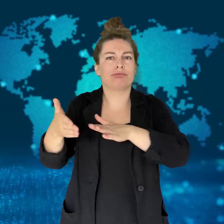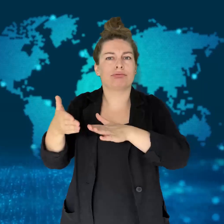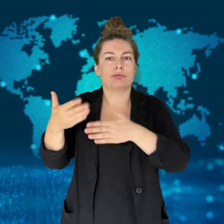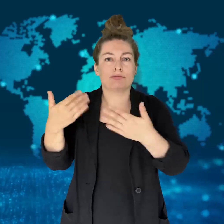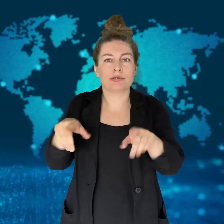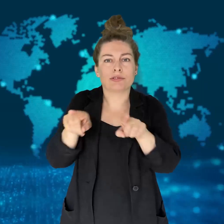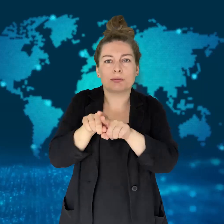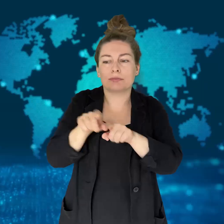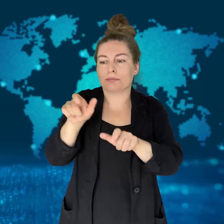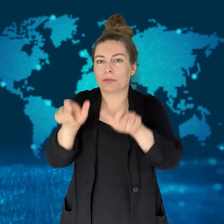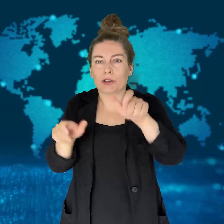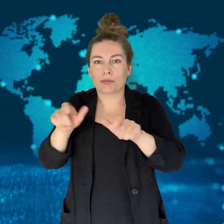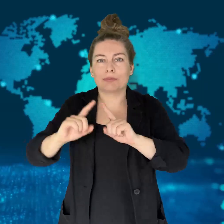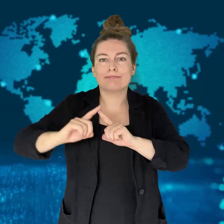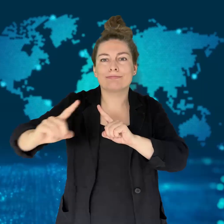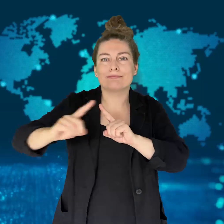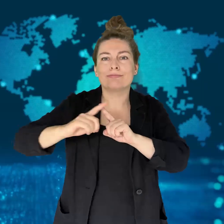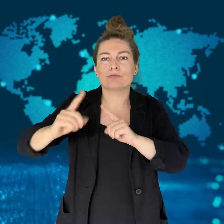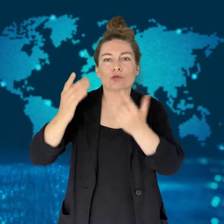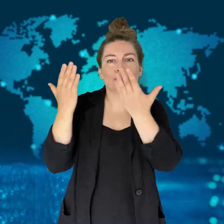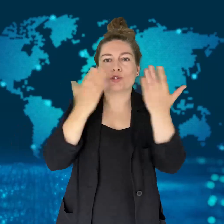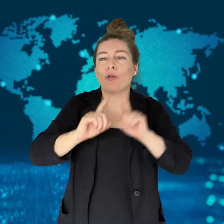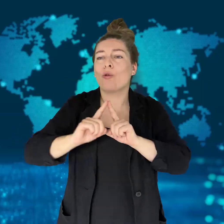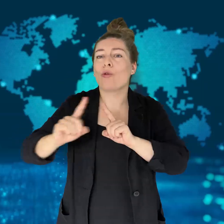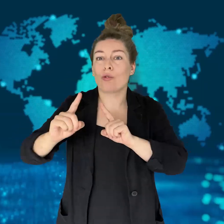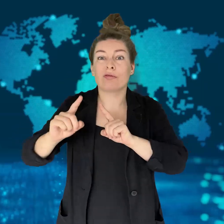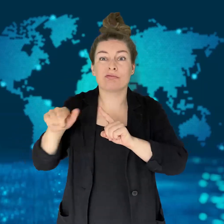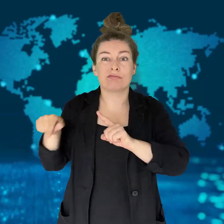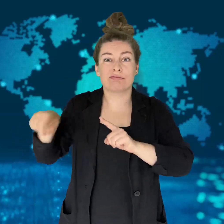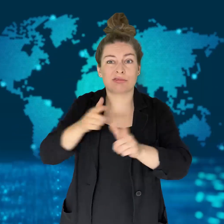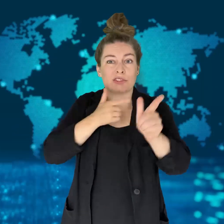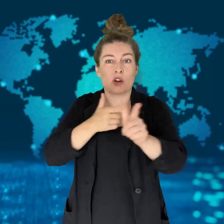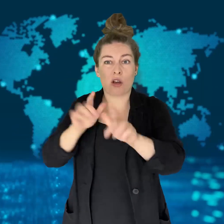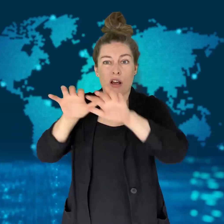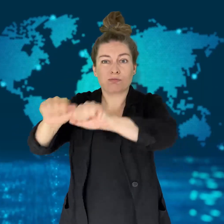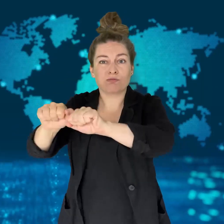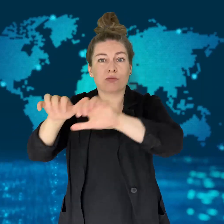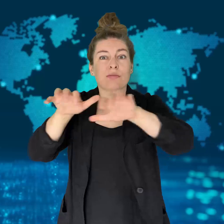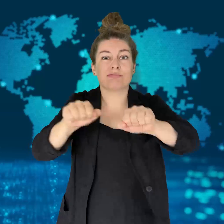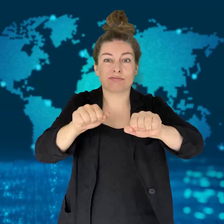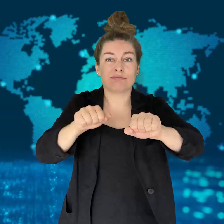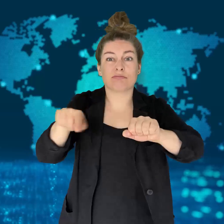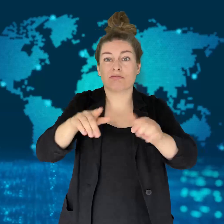Others have been kidnapped from their schools.